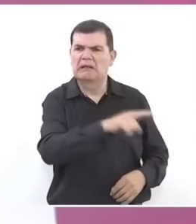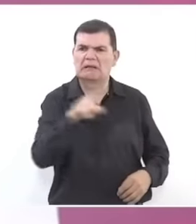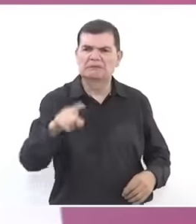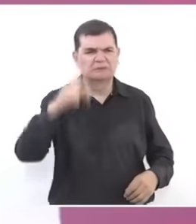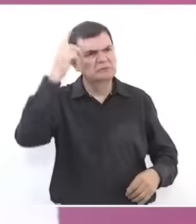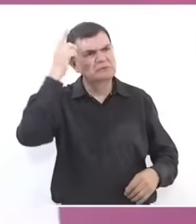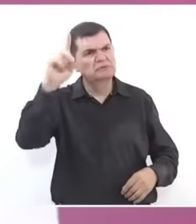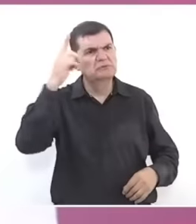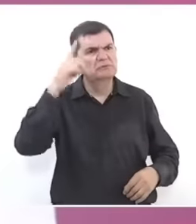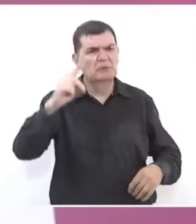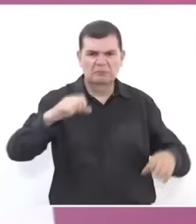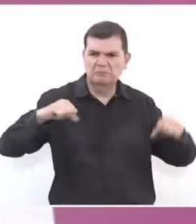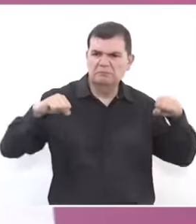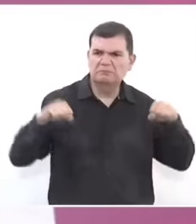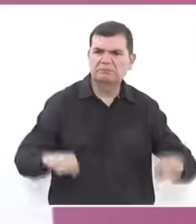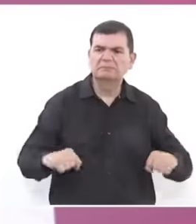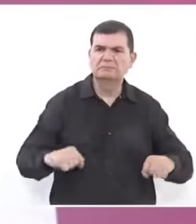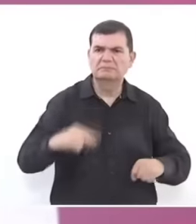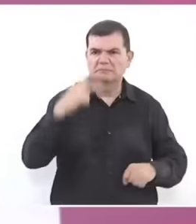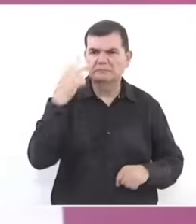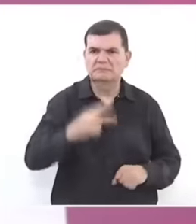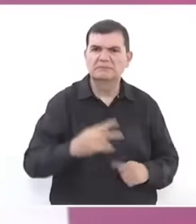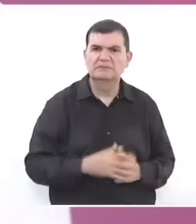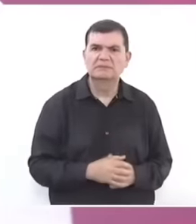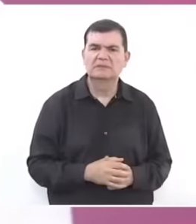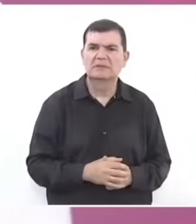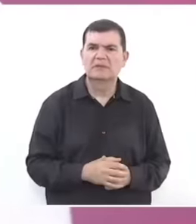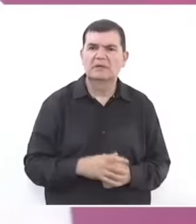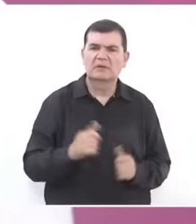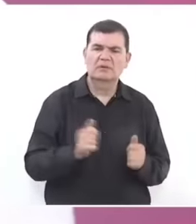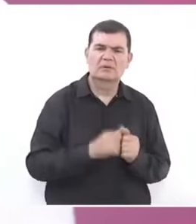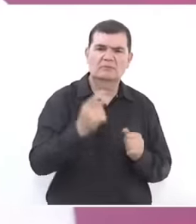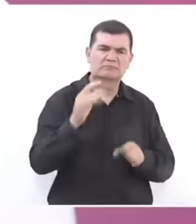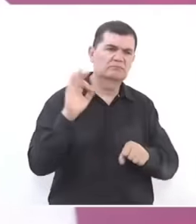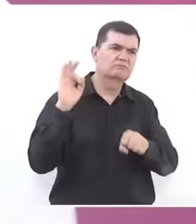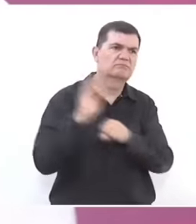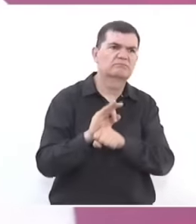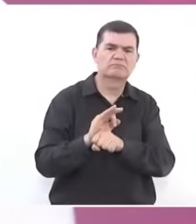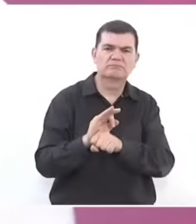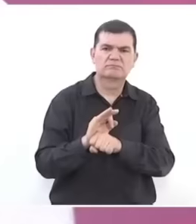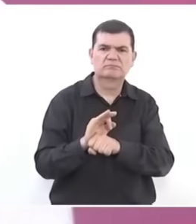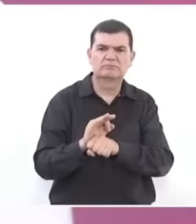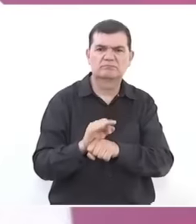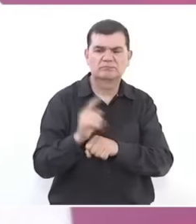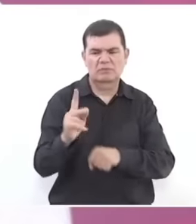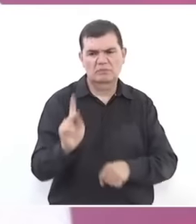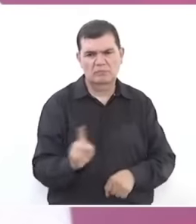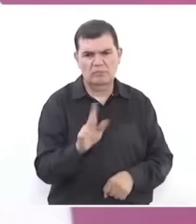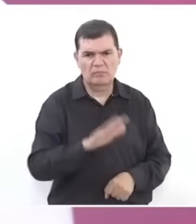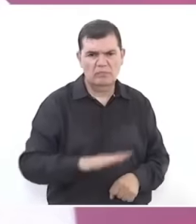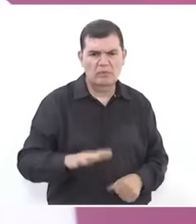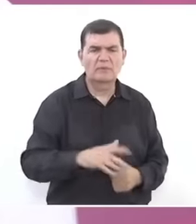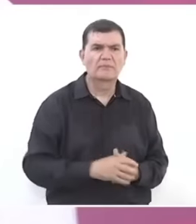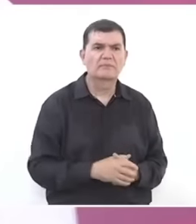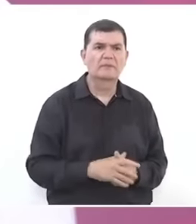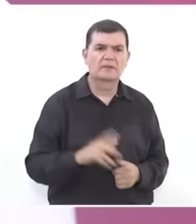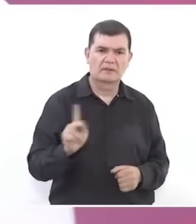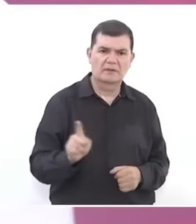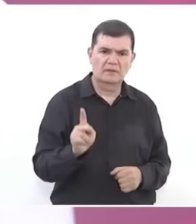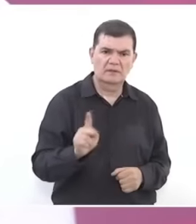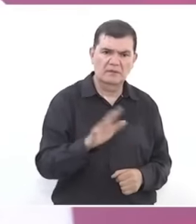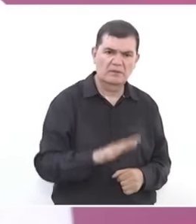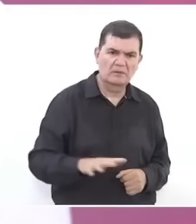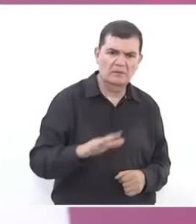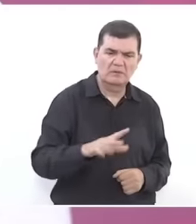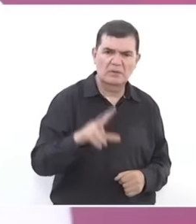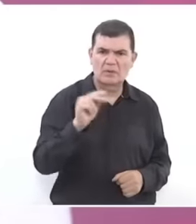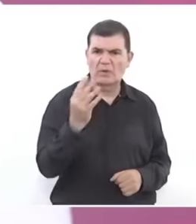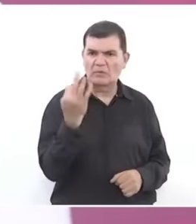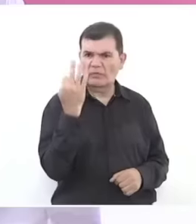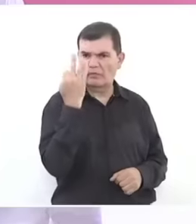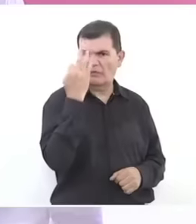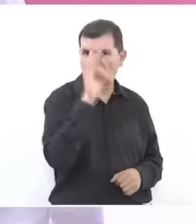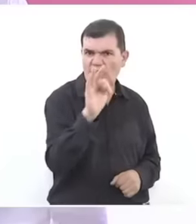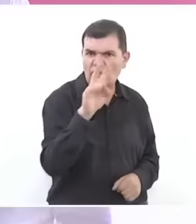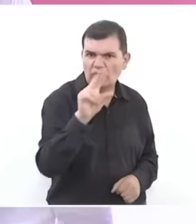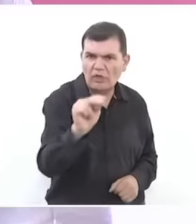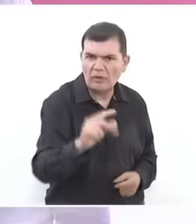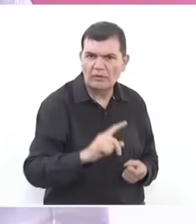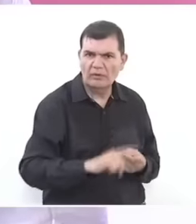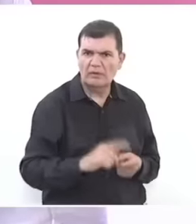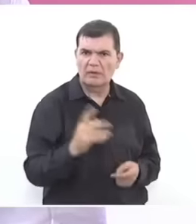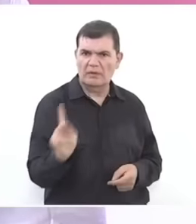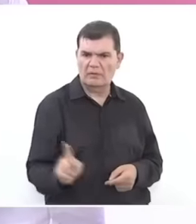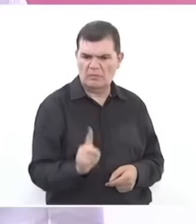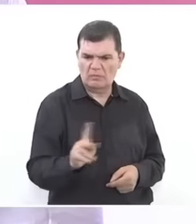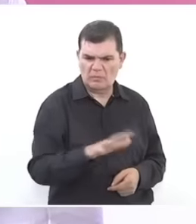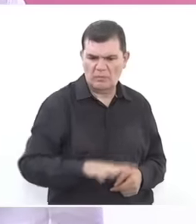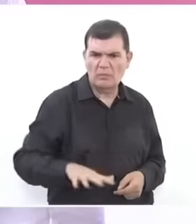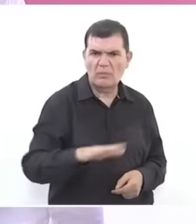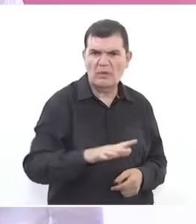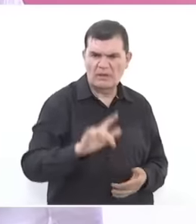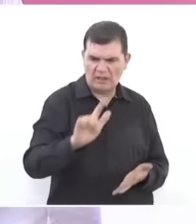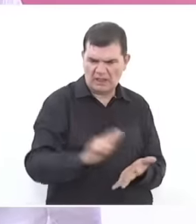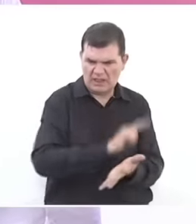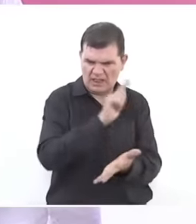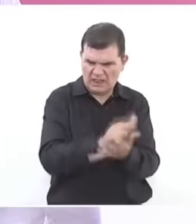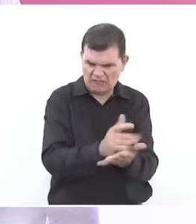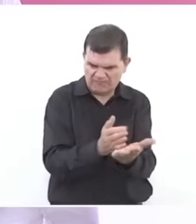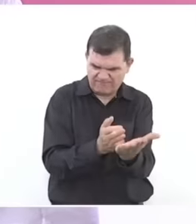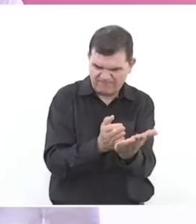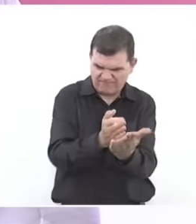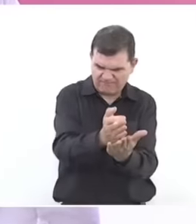of Mexico with the support of the people. The people do not betray the people, the people are loyal to the